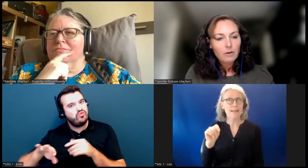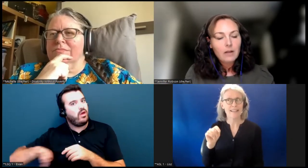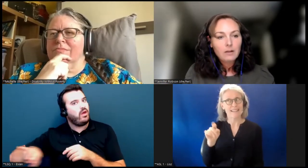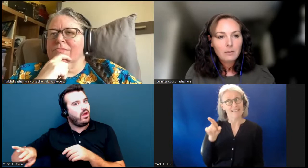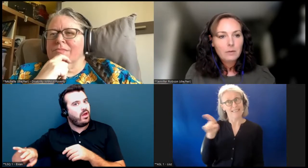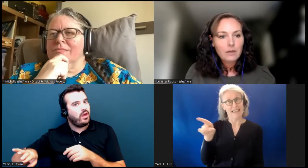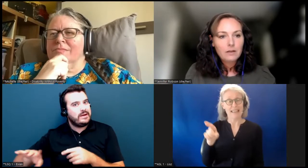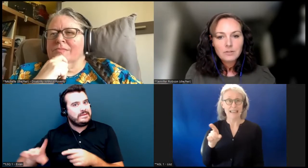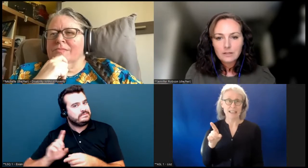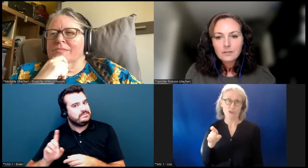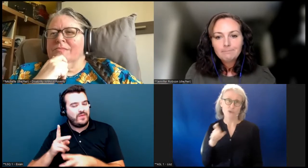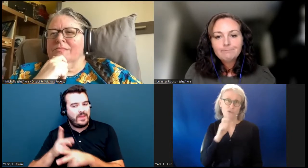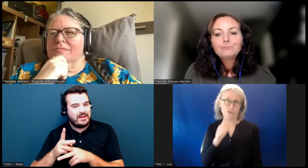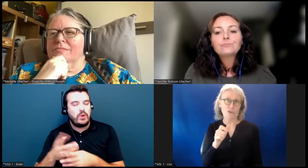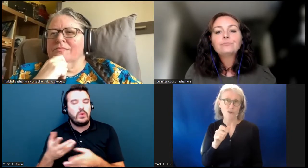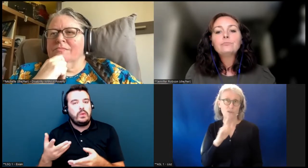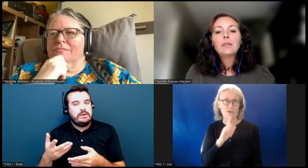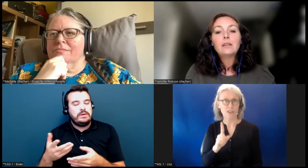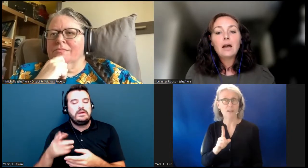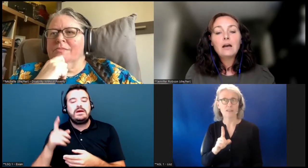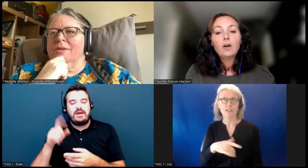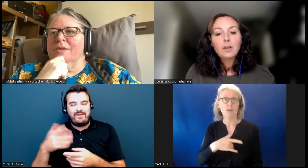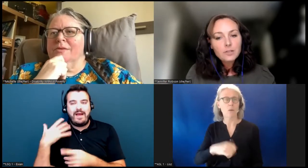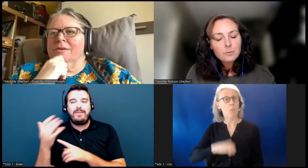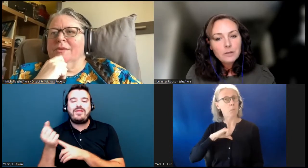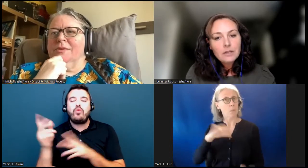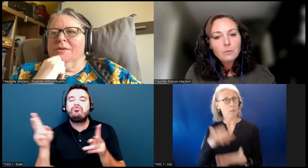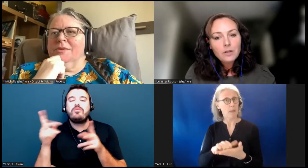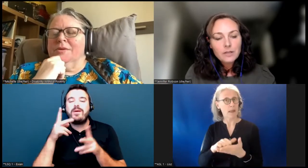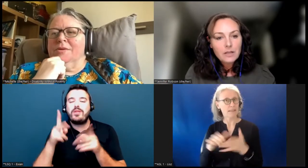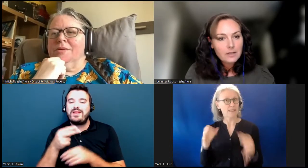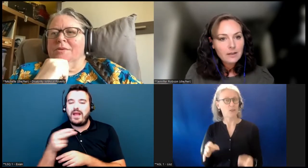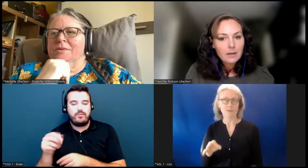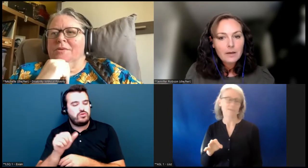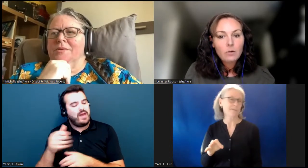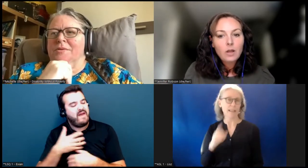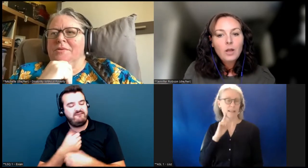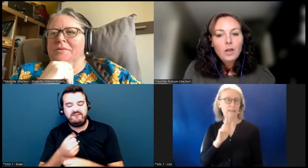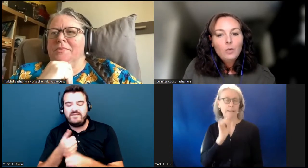SENSE -- OR OUGHT TO. ON ELIGIBILITY, WE ALSO NEED TO THINK ABOUT